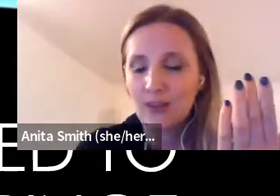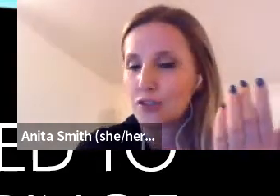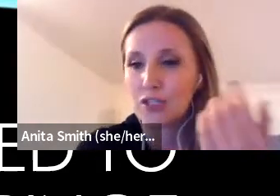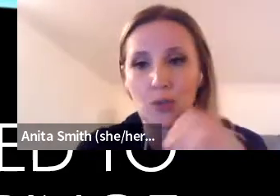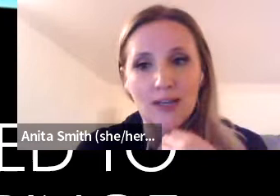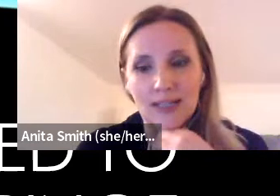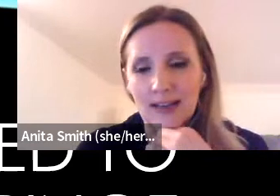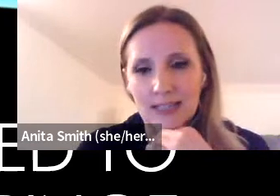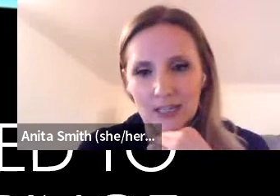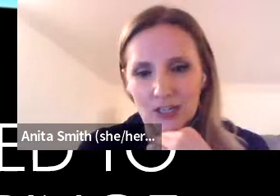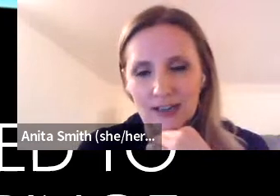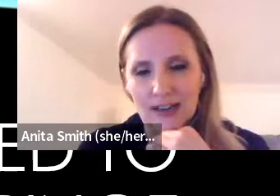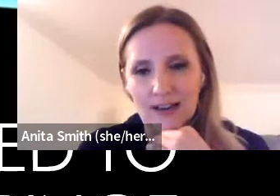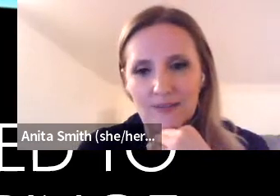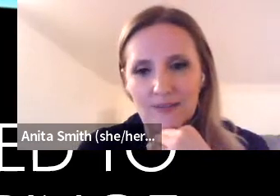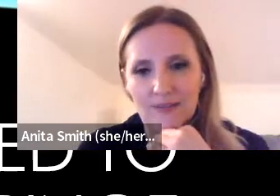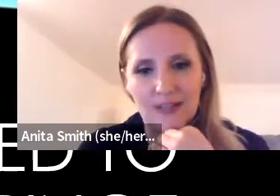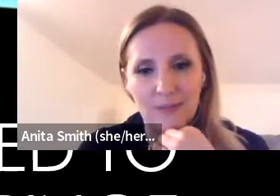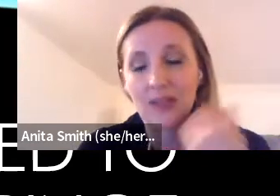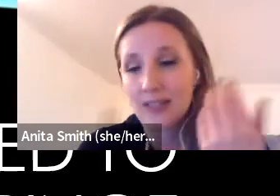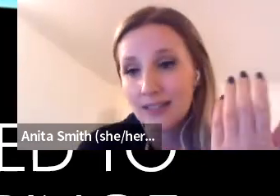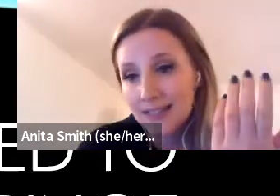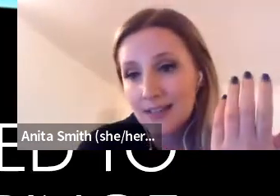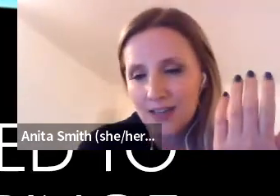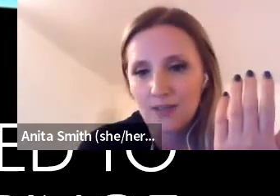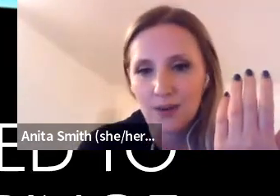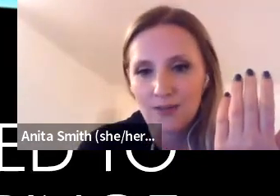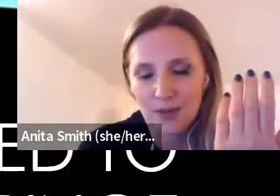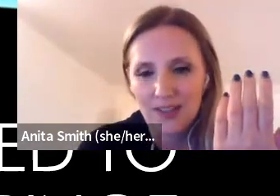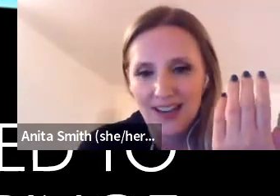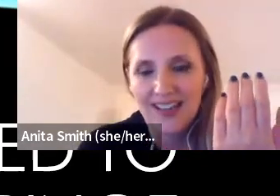They're just trying to get attention. And so it's an effective way of doing that.